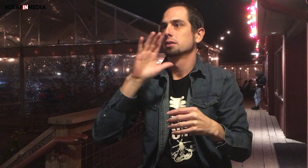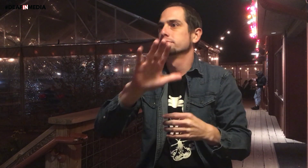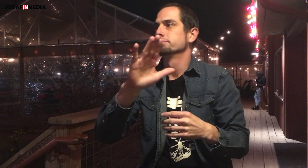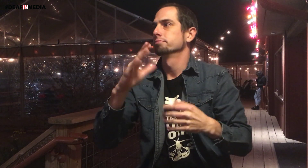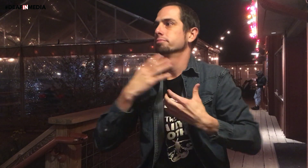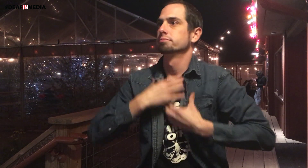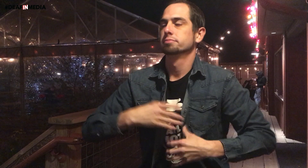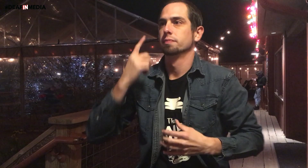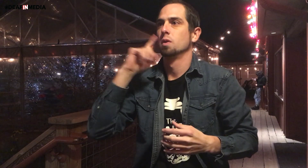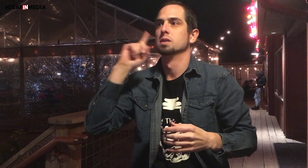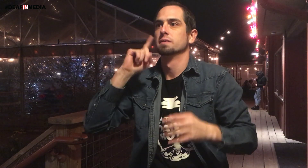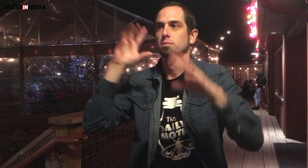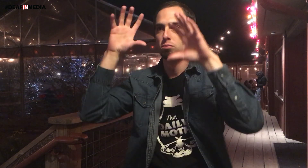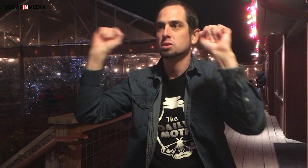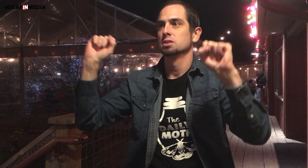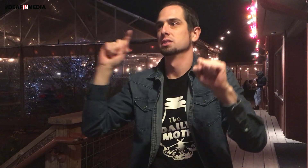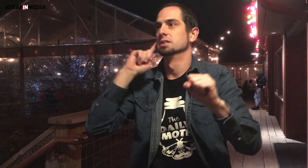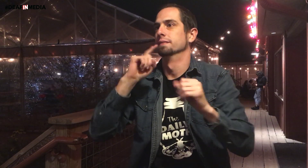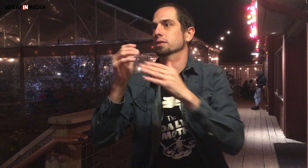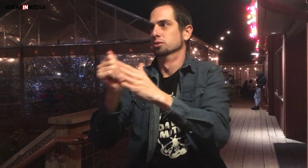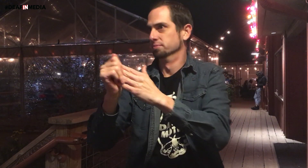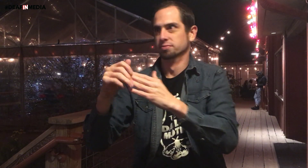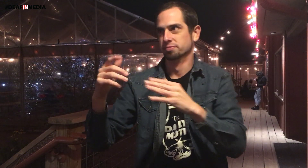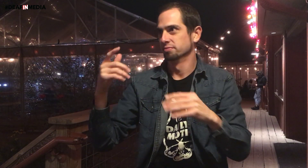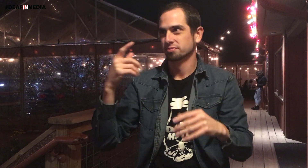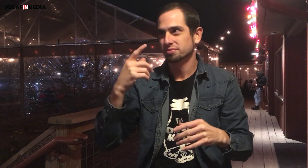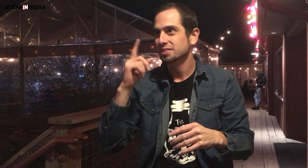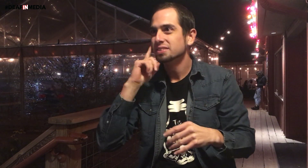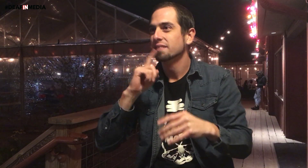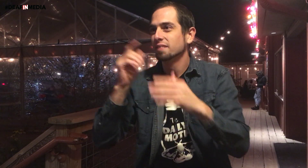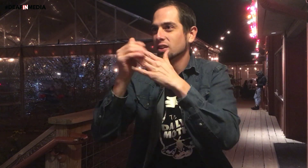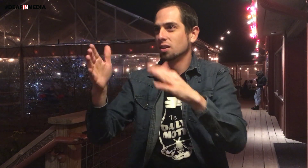Gallaudet’s desire for a Deaf president and Deaf leadership, and those Deaf leaders